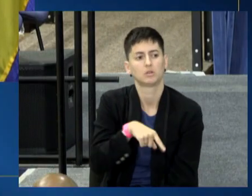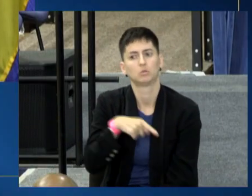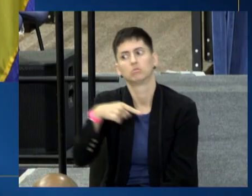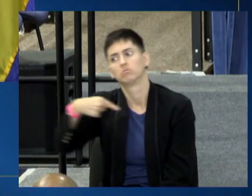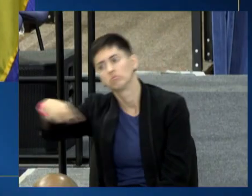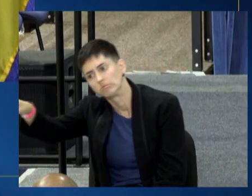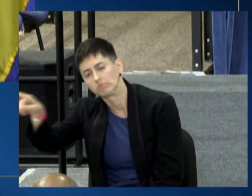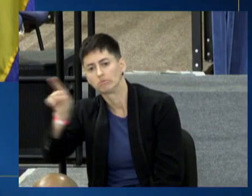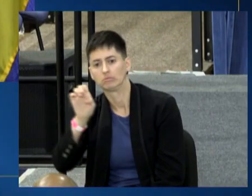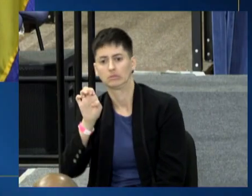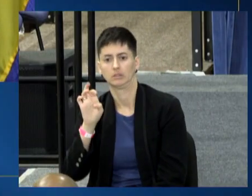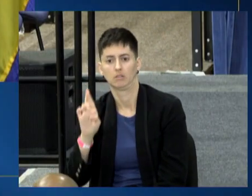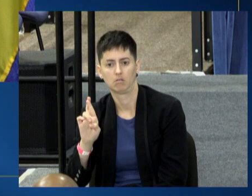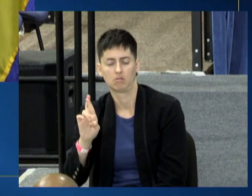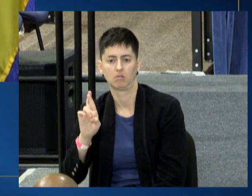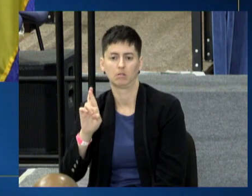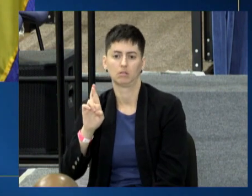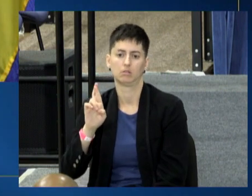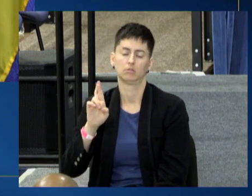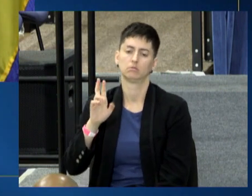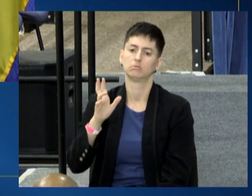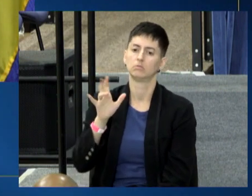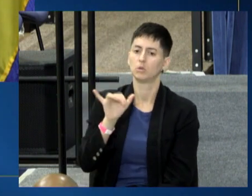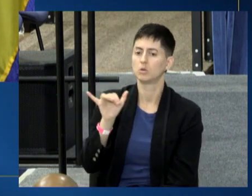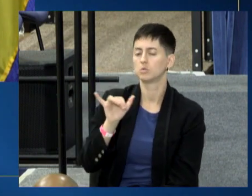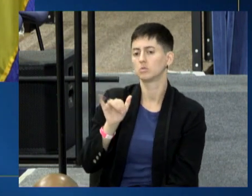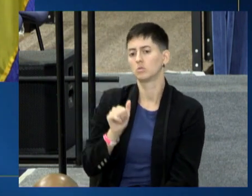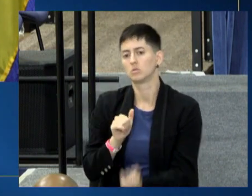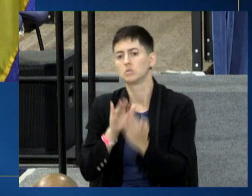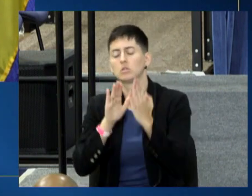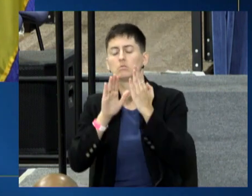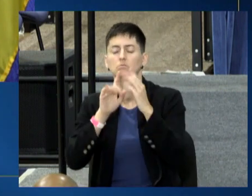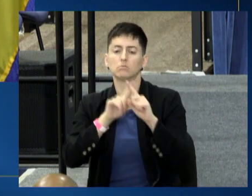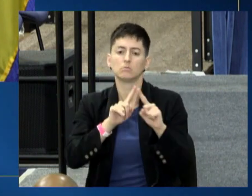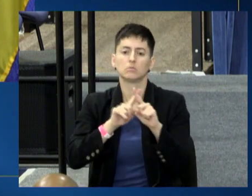of health, such as food and housing insecurity or transportation needs.